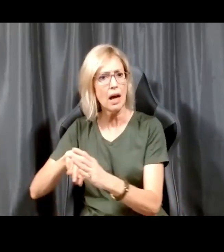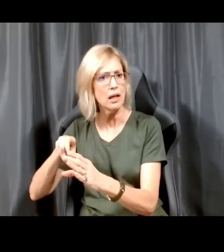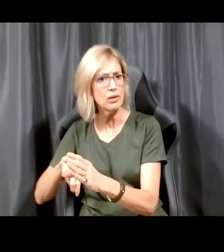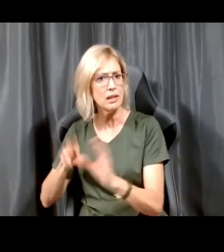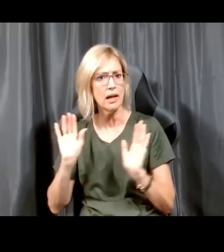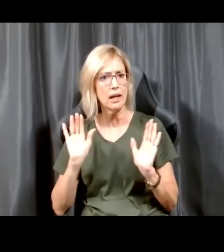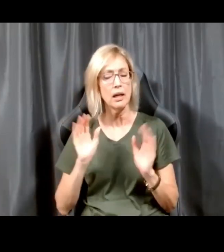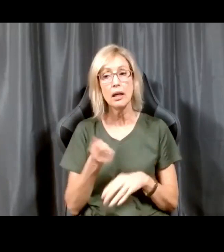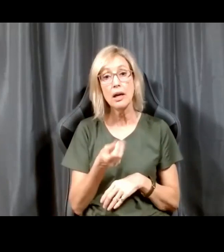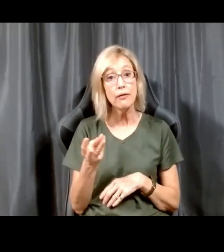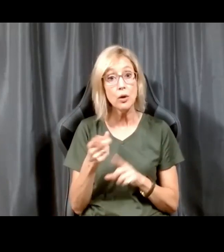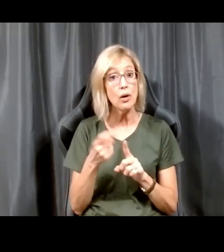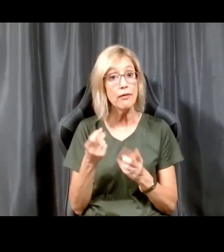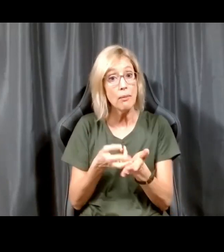of them are from the resource rooms which